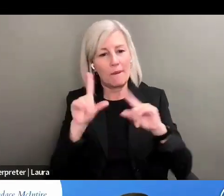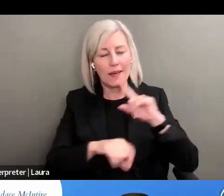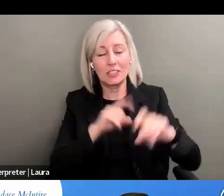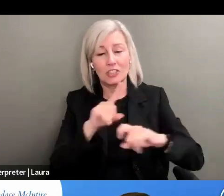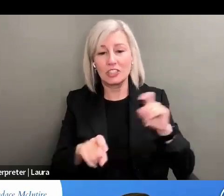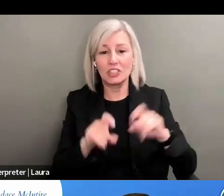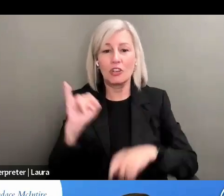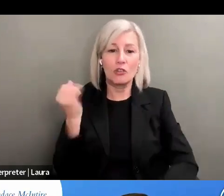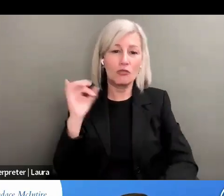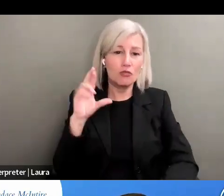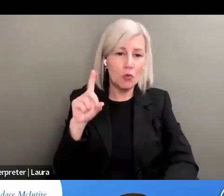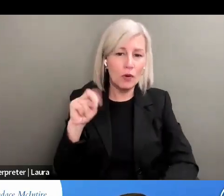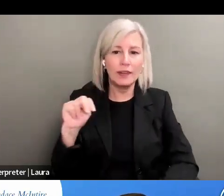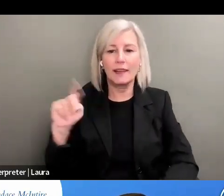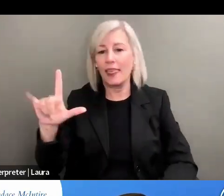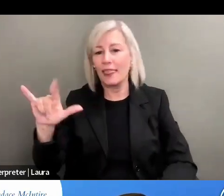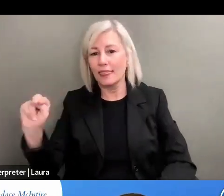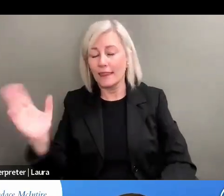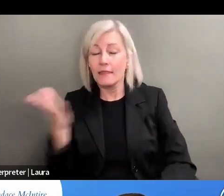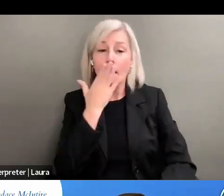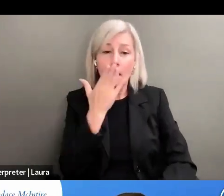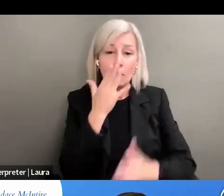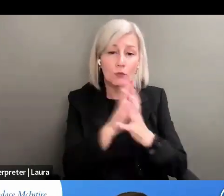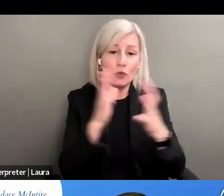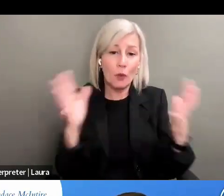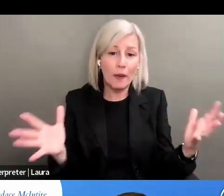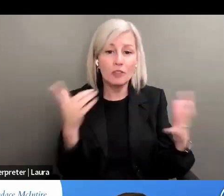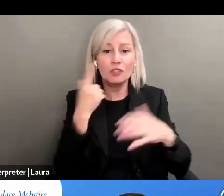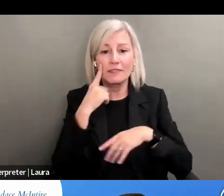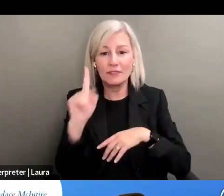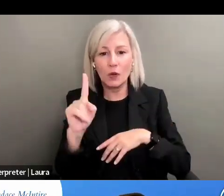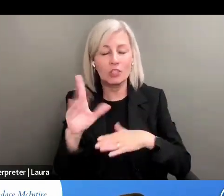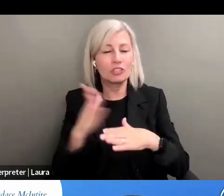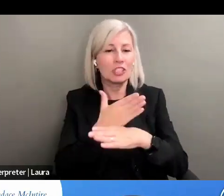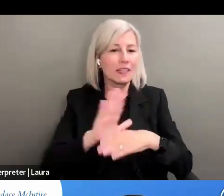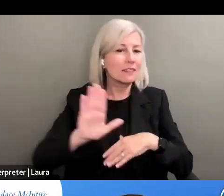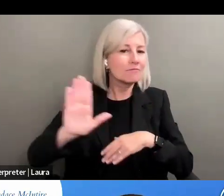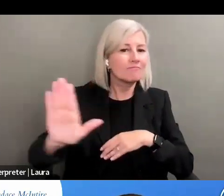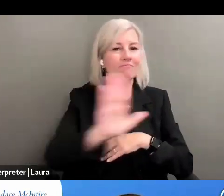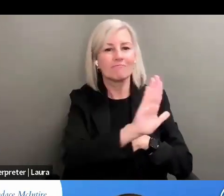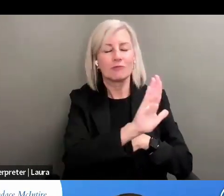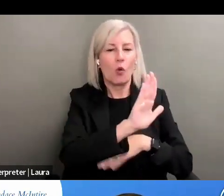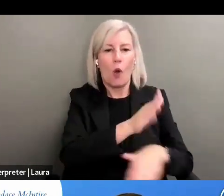Jordan, Lynn, thank you guys so much for sharing your wealth of knowledge.